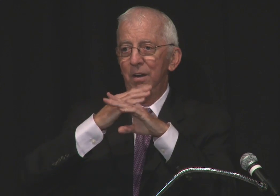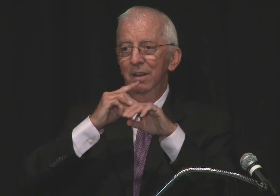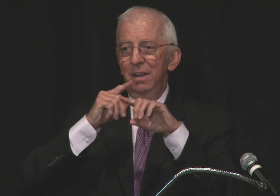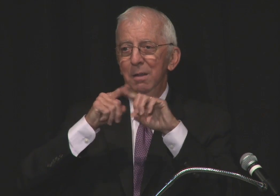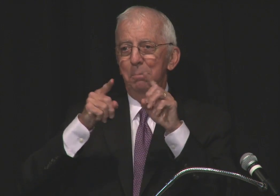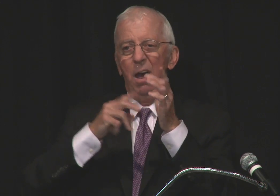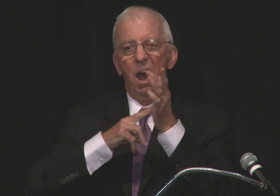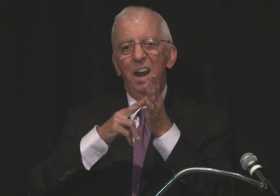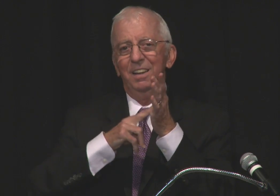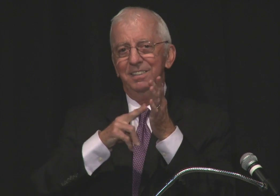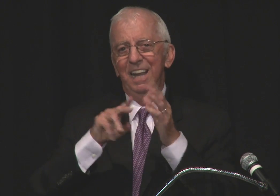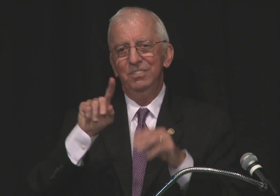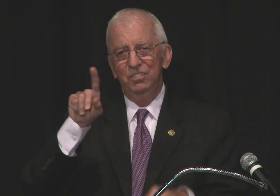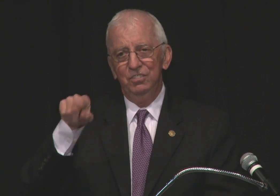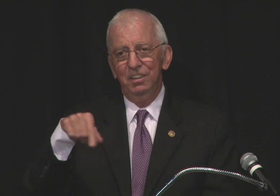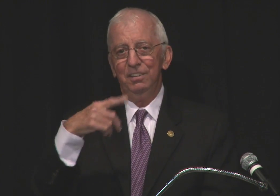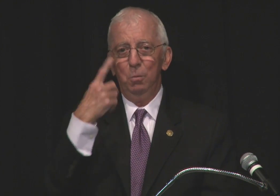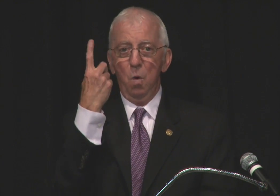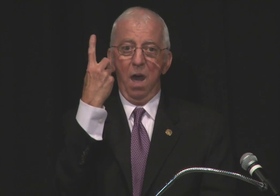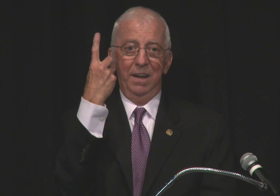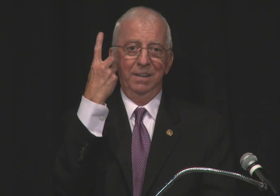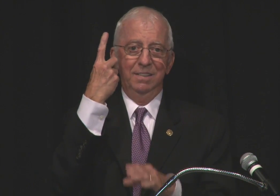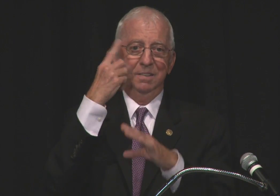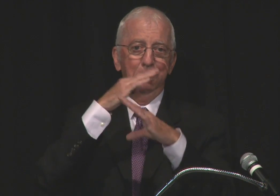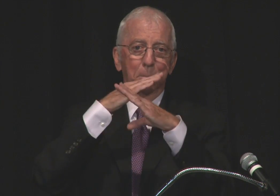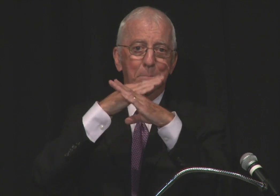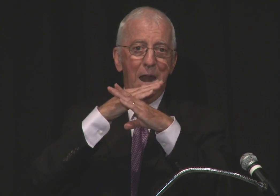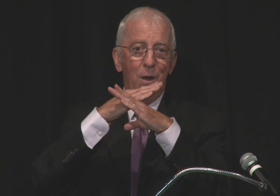But honest that's just one barrier.